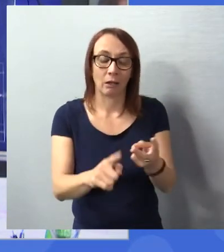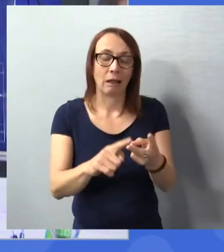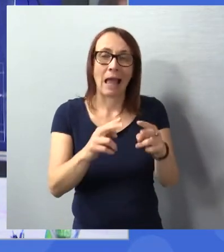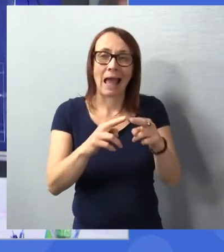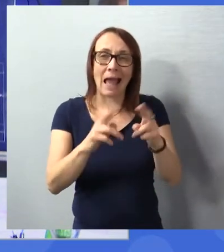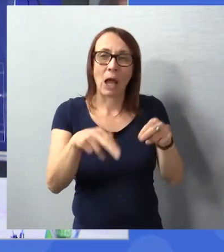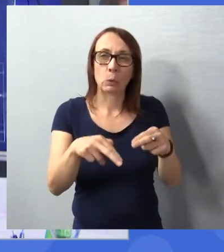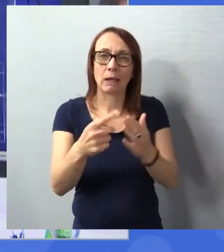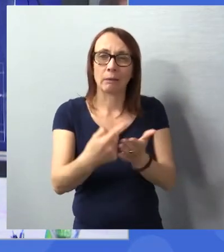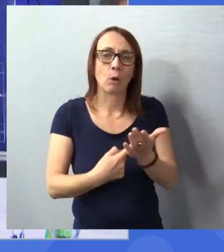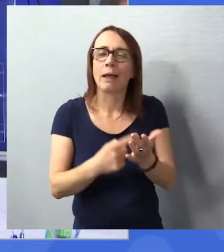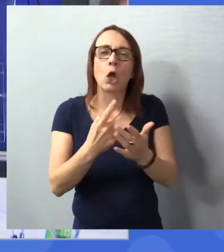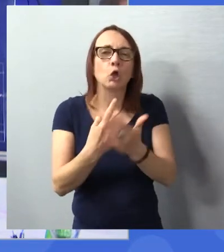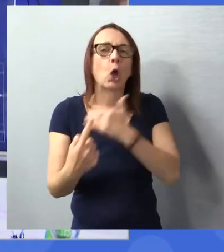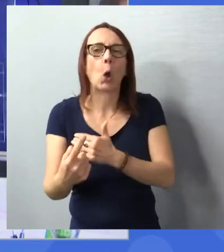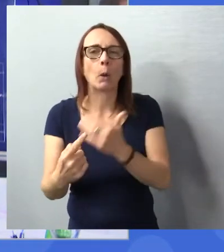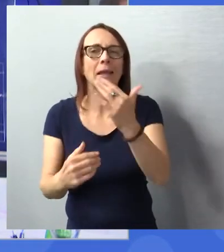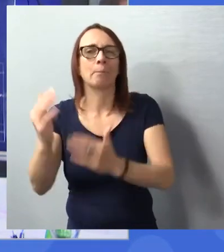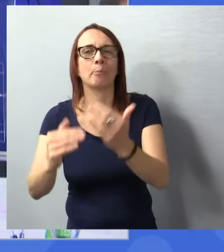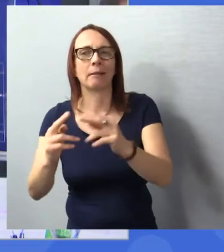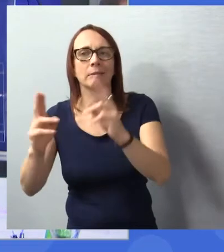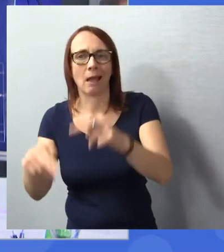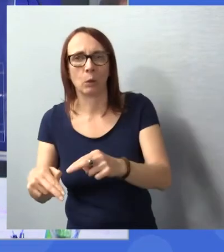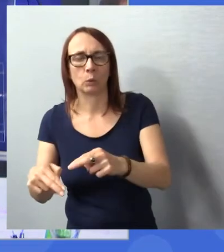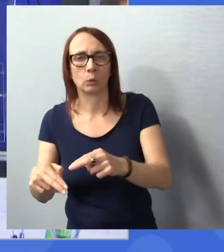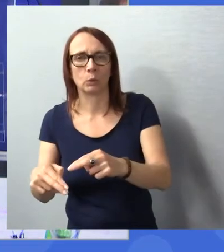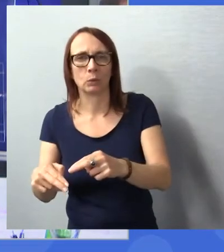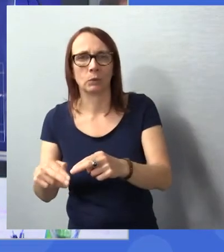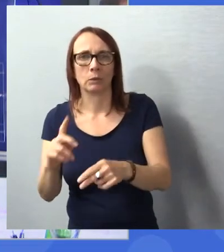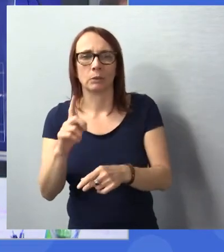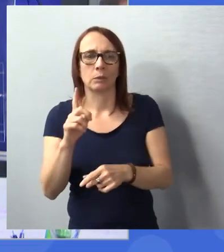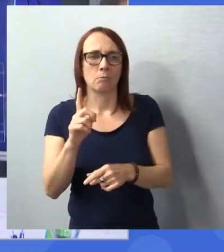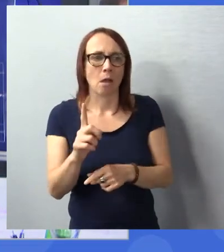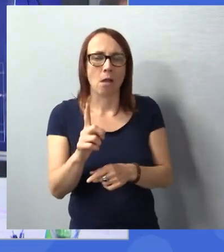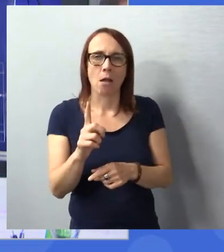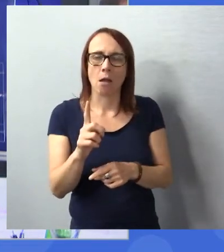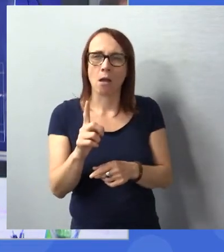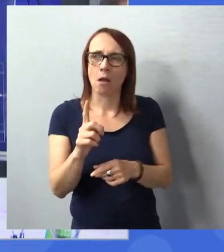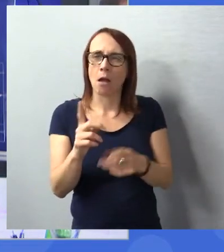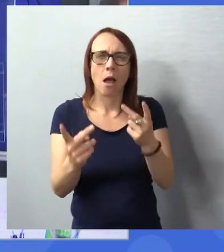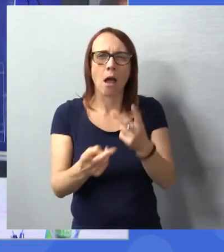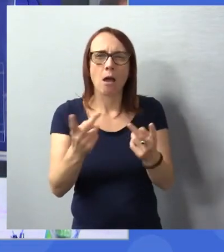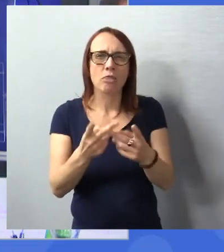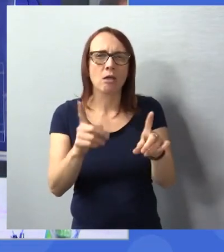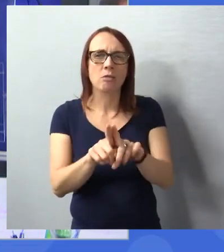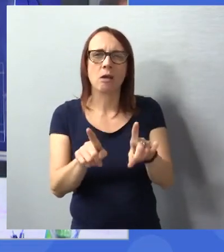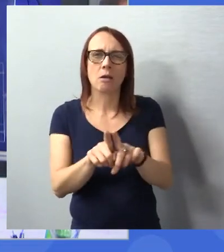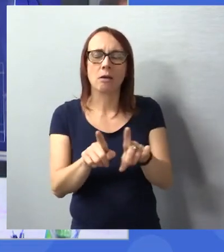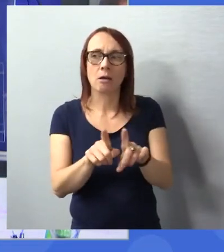wasn't just about building more houses but the EM picked up some of the things that were mentioned earlier this morning around them being environmentally